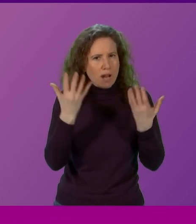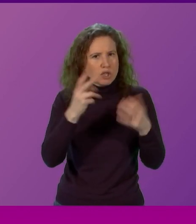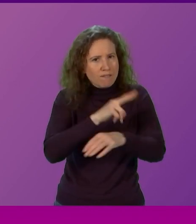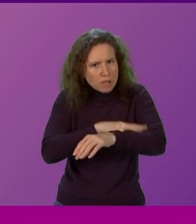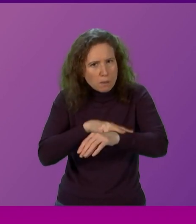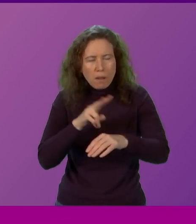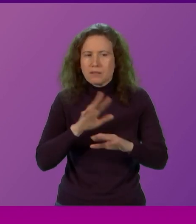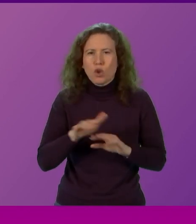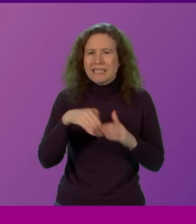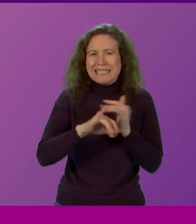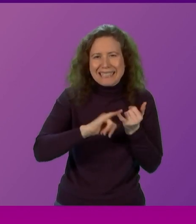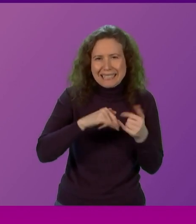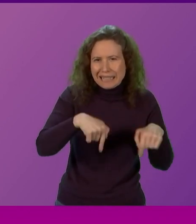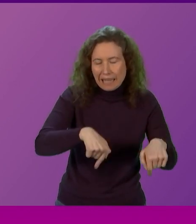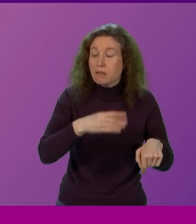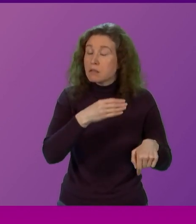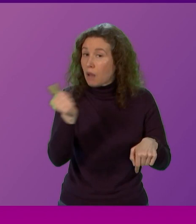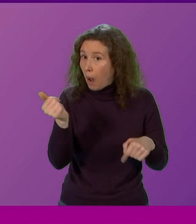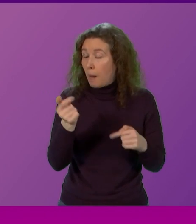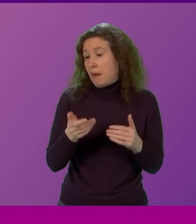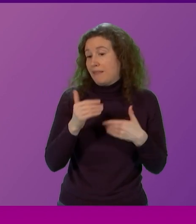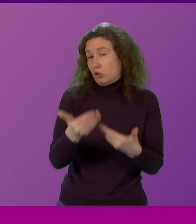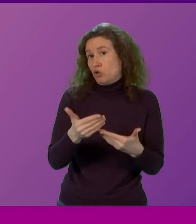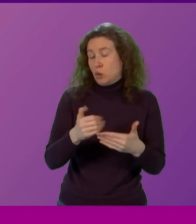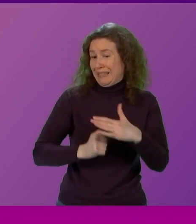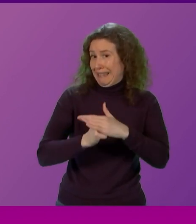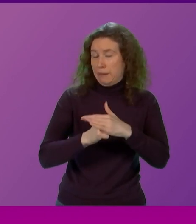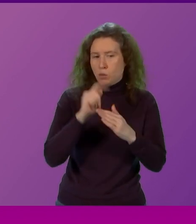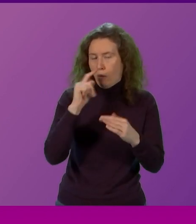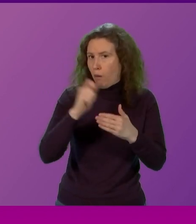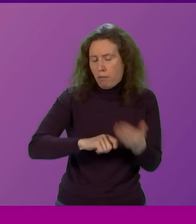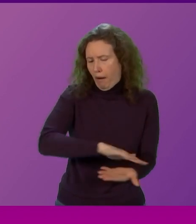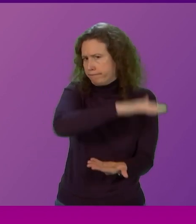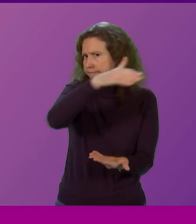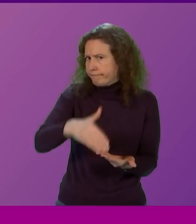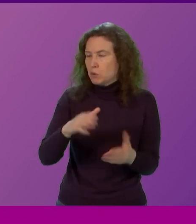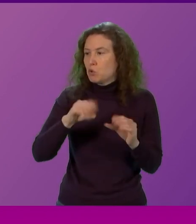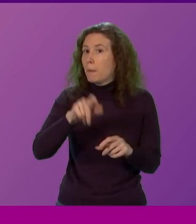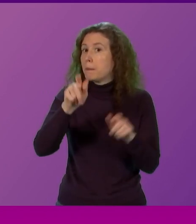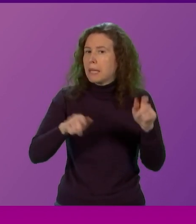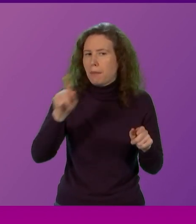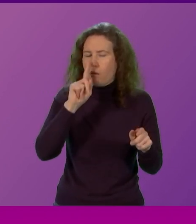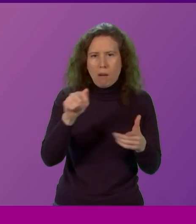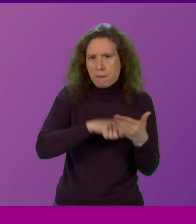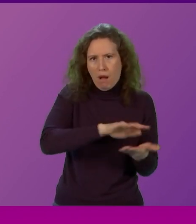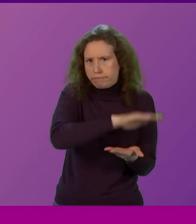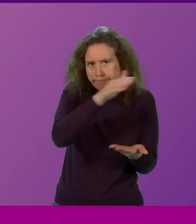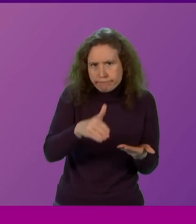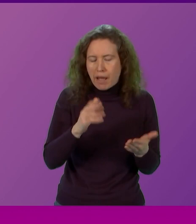Some retailers have introduced a buying limit as a short-term preventative measure to avoid bulk buying and ensure that customers can get what they need.